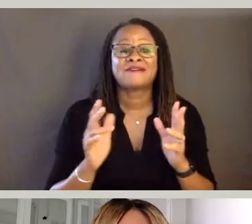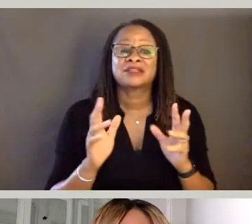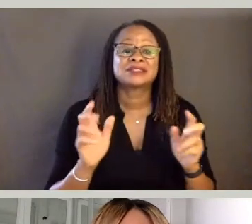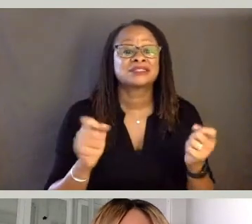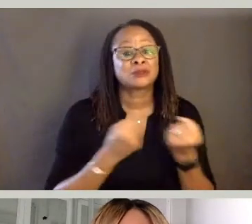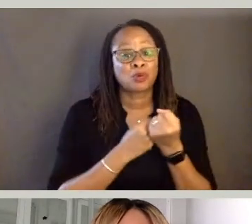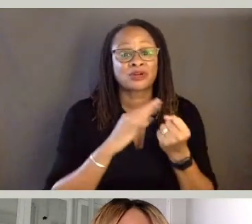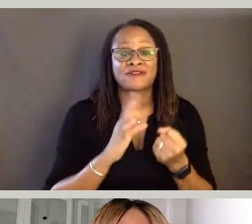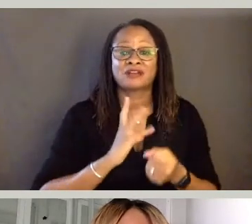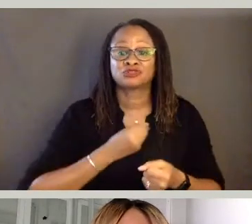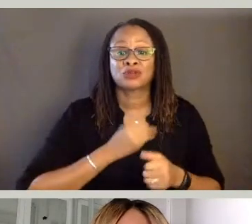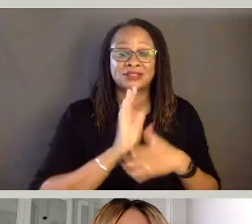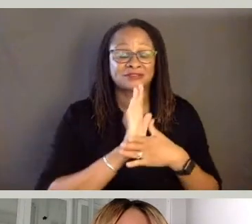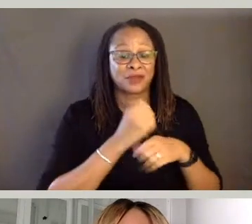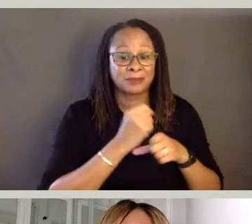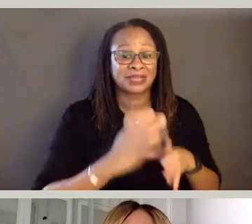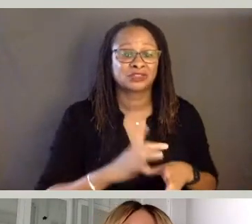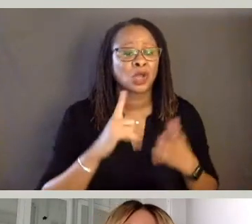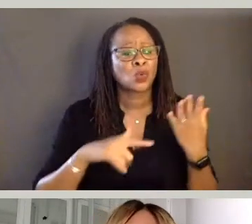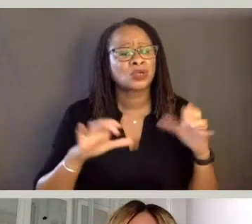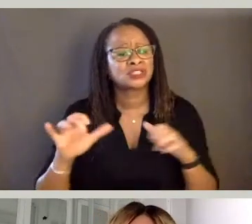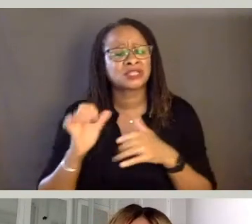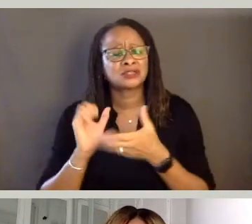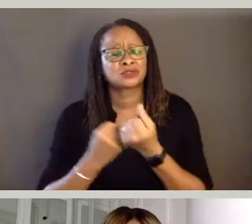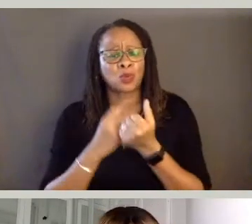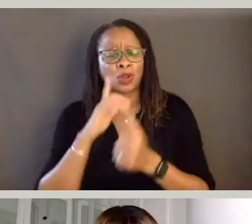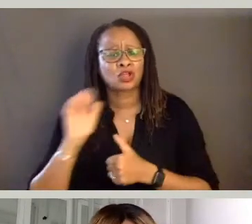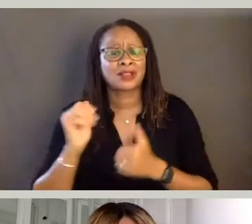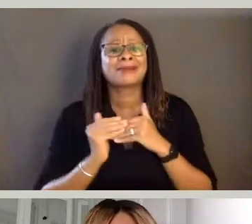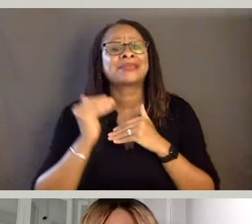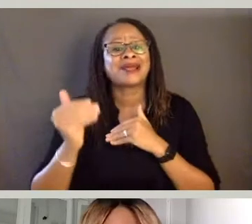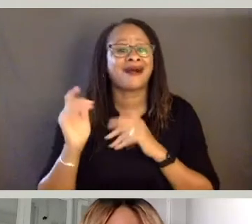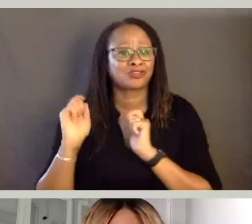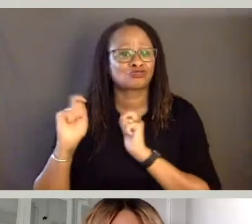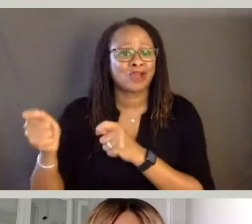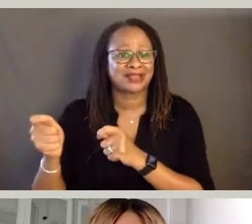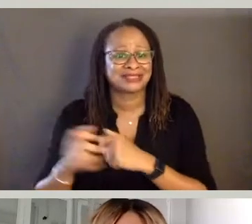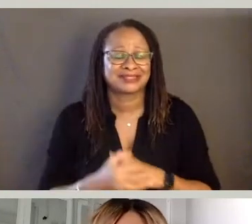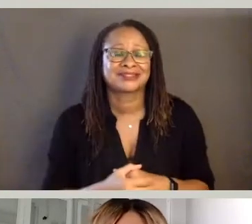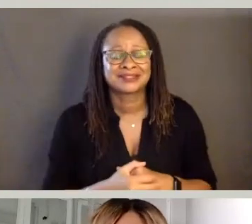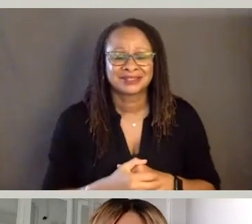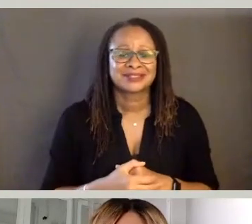What does that support look like beyond grants? That's a great question. Sam, when?